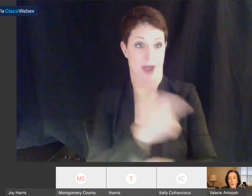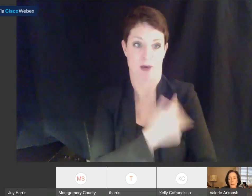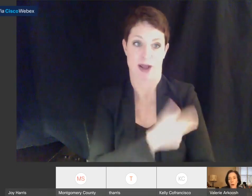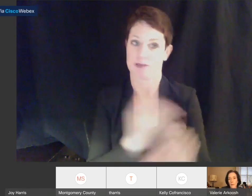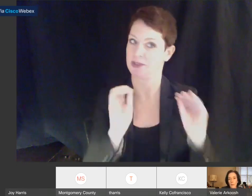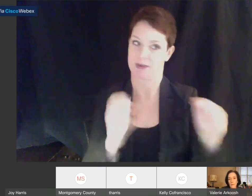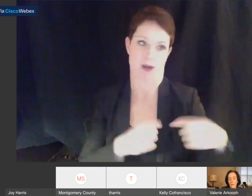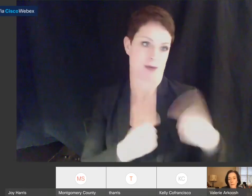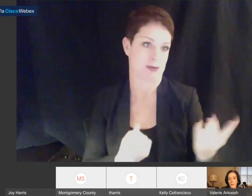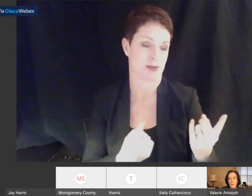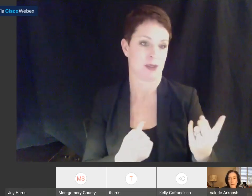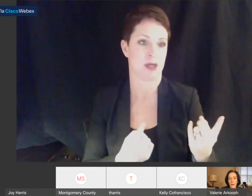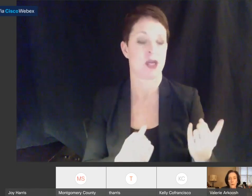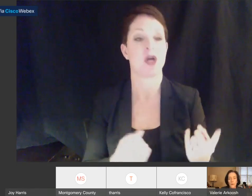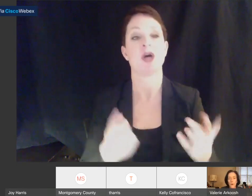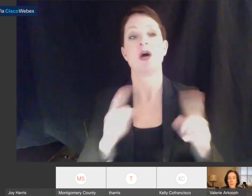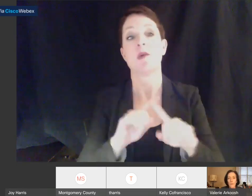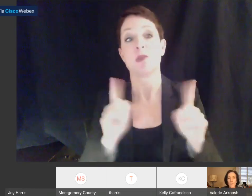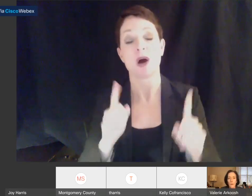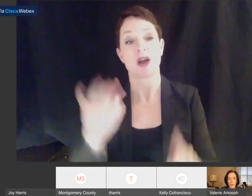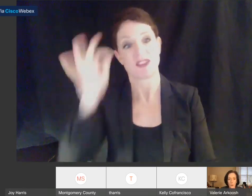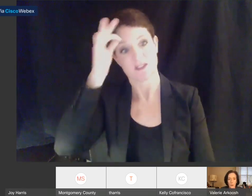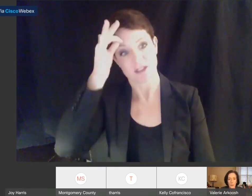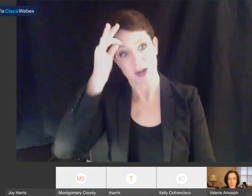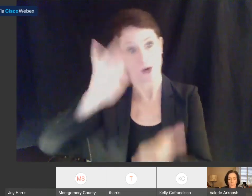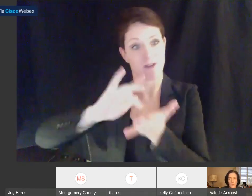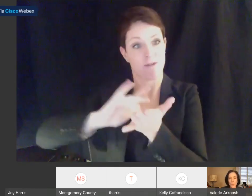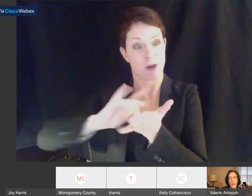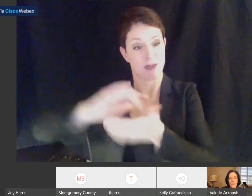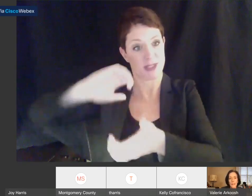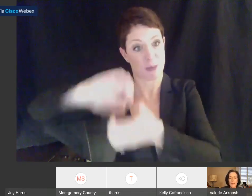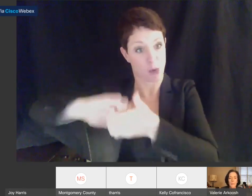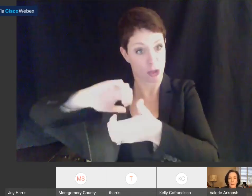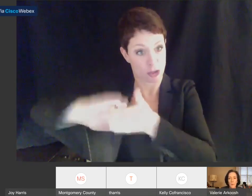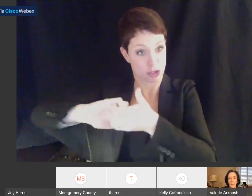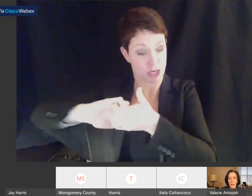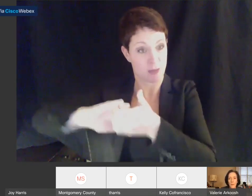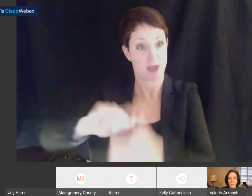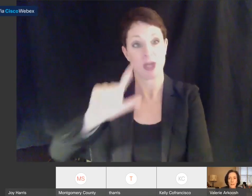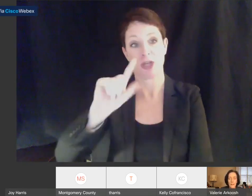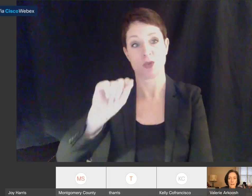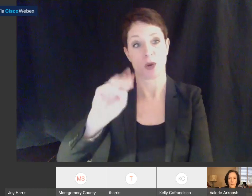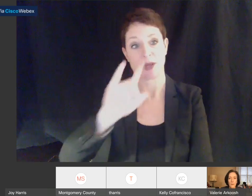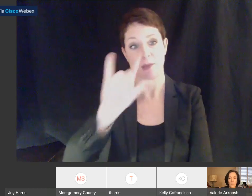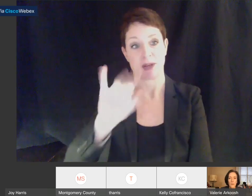Under the auspices of the Federal Pharmacy Partnership, 20 Montgomery County skilled